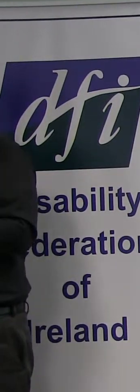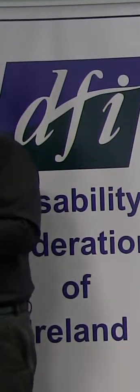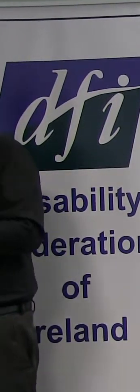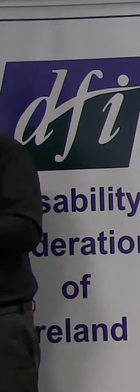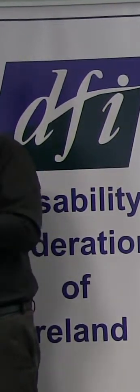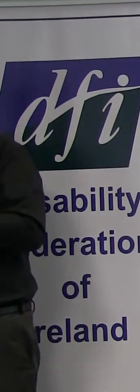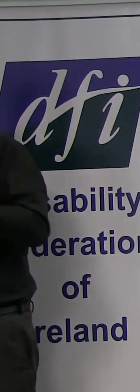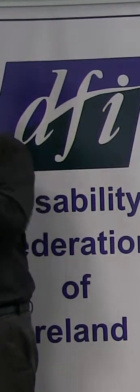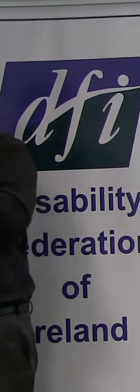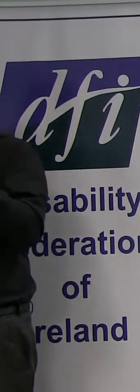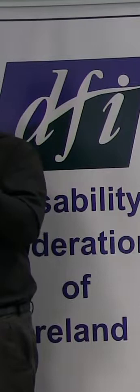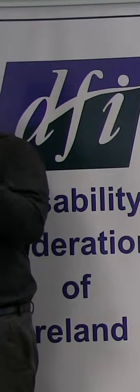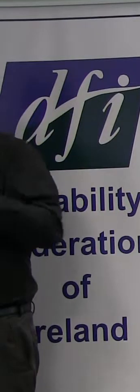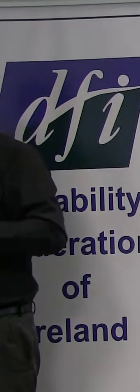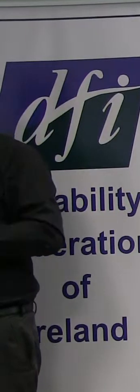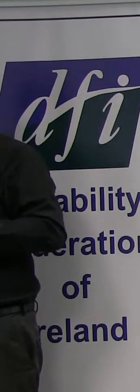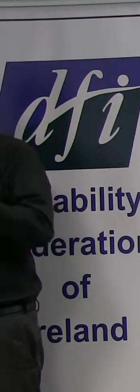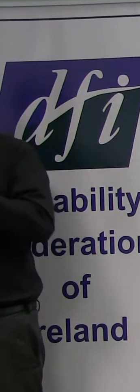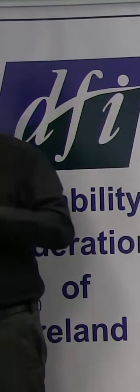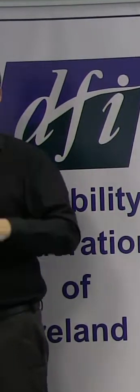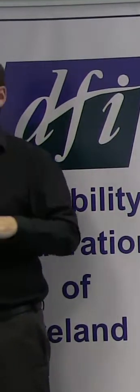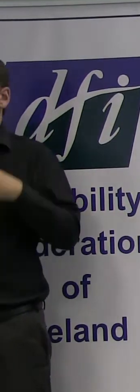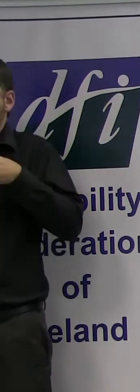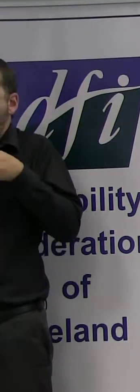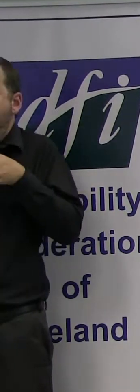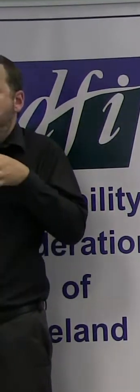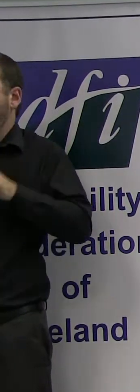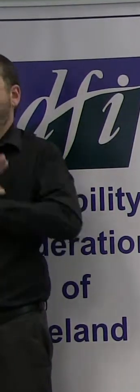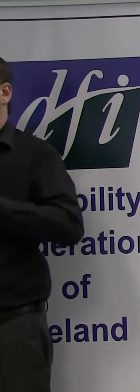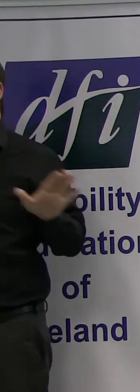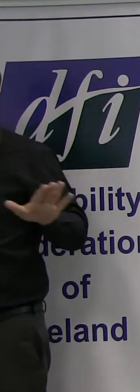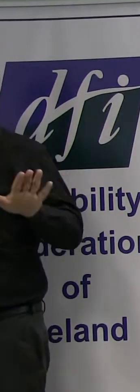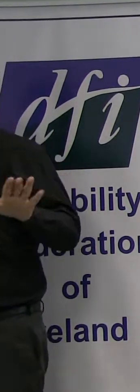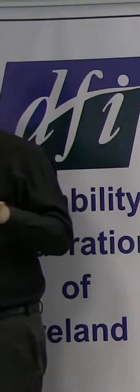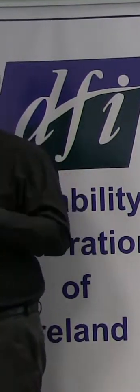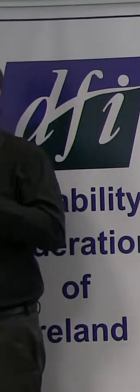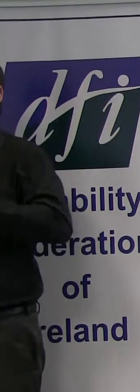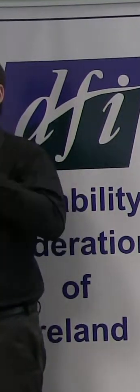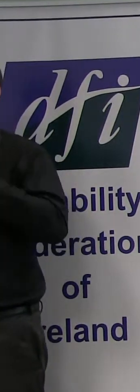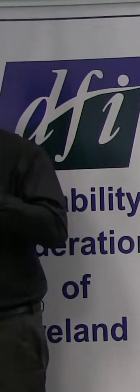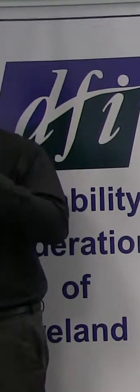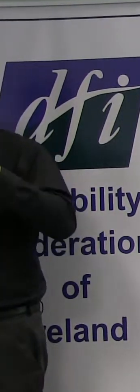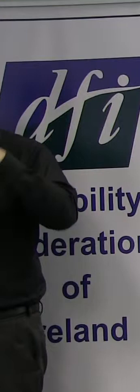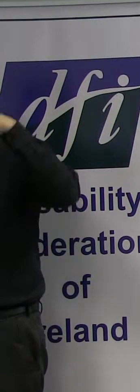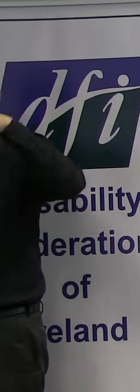public benefit not a benefit for one or two people you know when something happens we have a great tradition in Ireland if something happens to one of